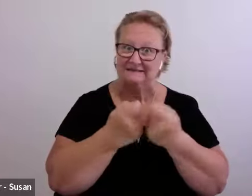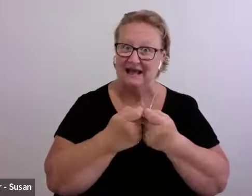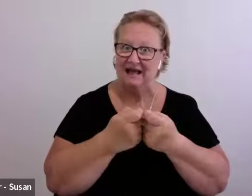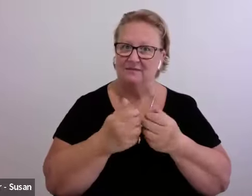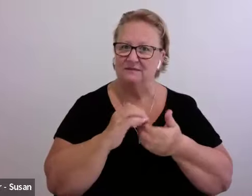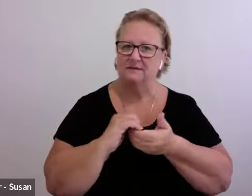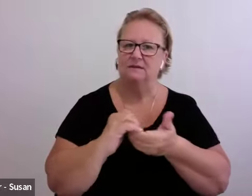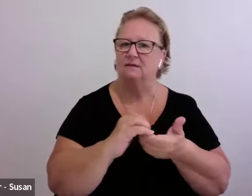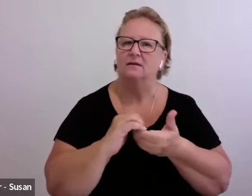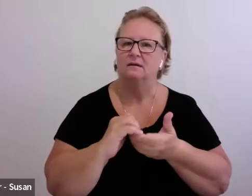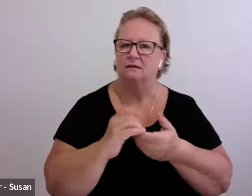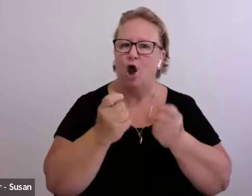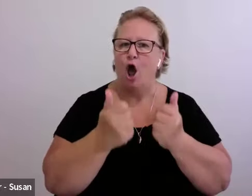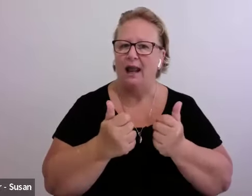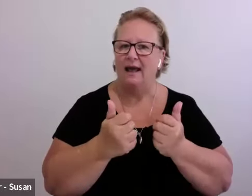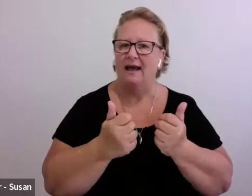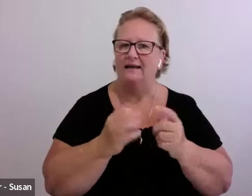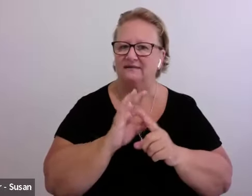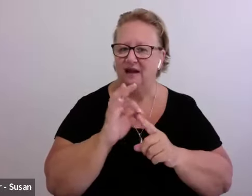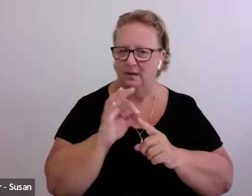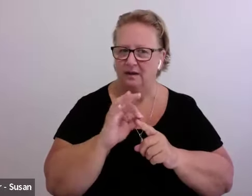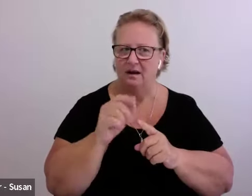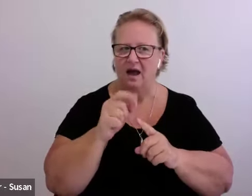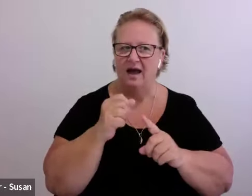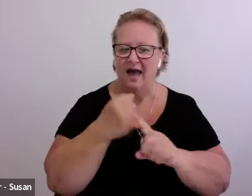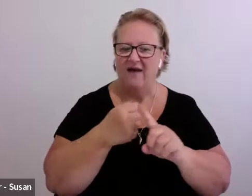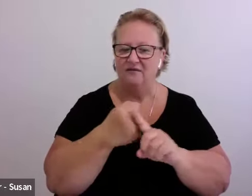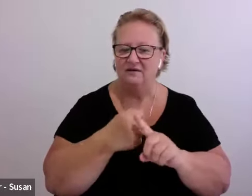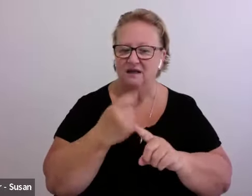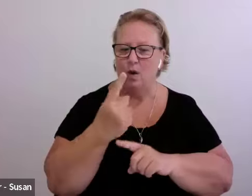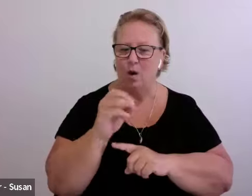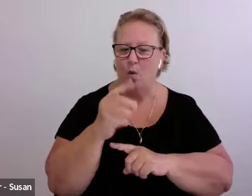These resources we've created to ensure strong disability- led research and what happens when teams invest in early